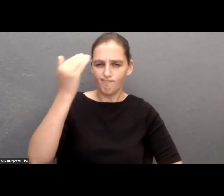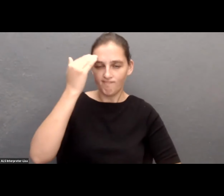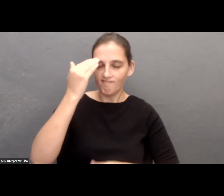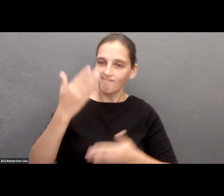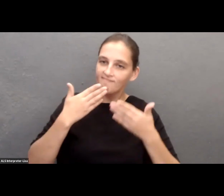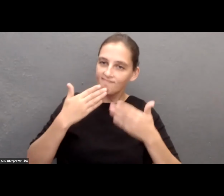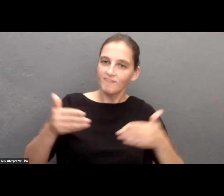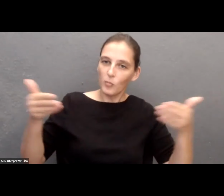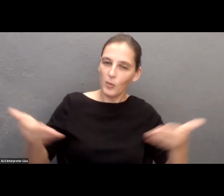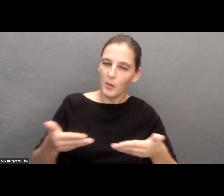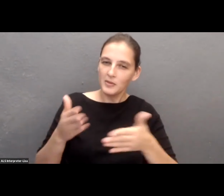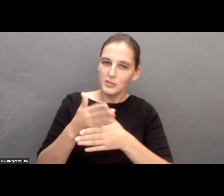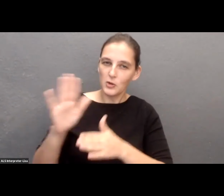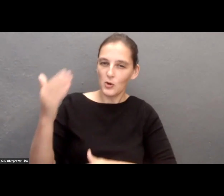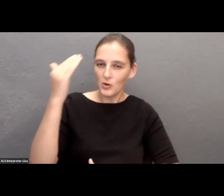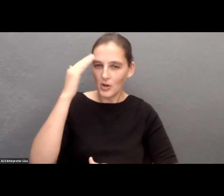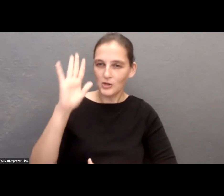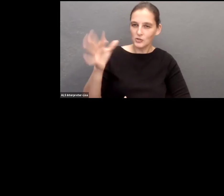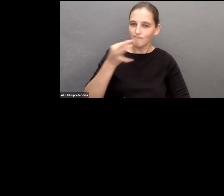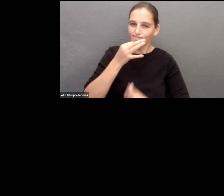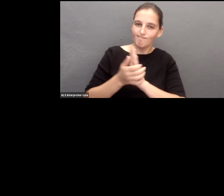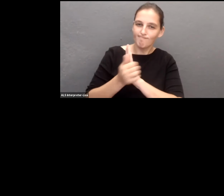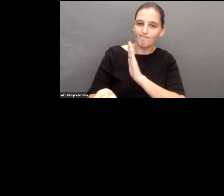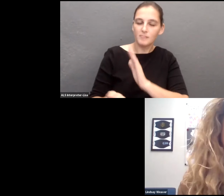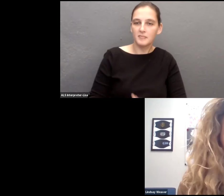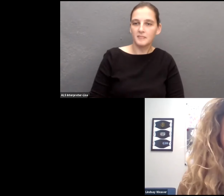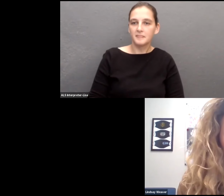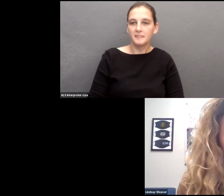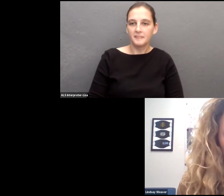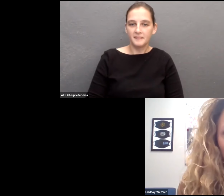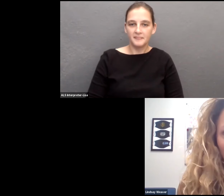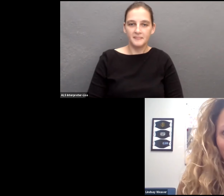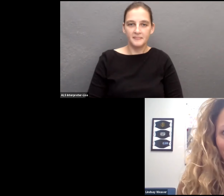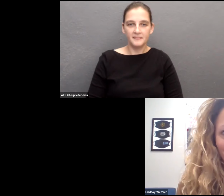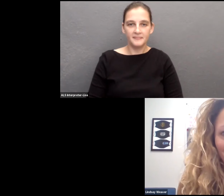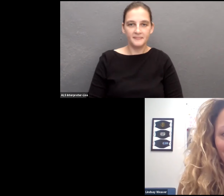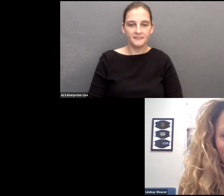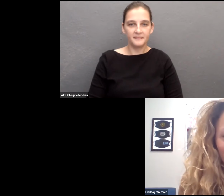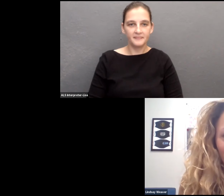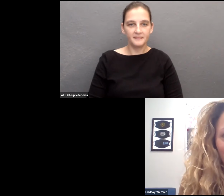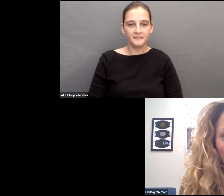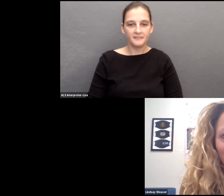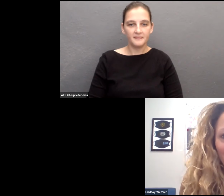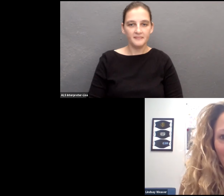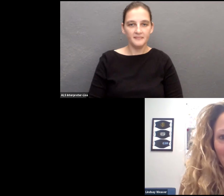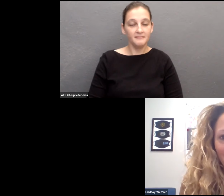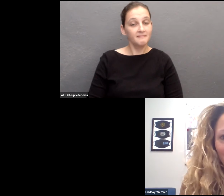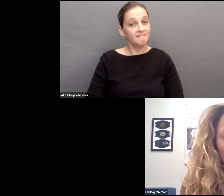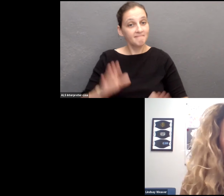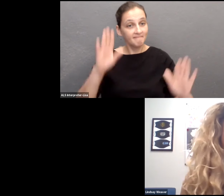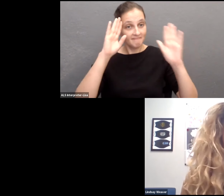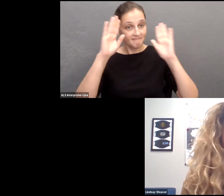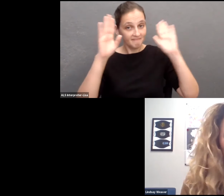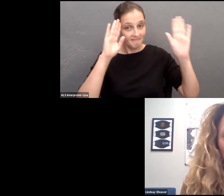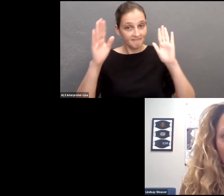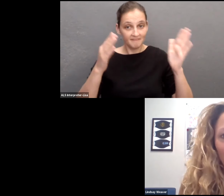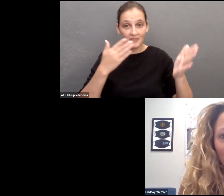your knowledge and expertise. Dr. Weaver: Hi everybody good afternoon I'm